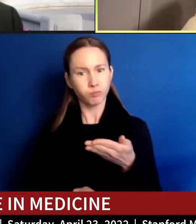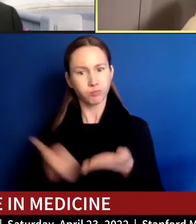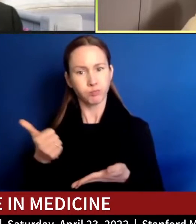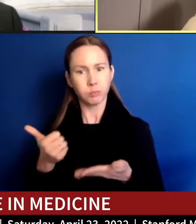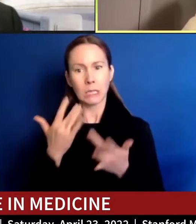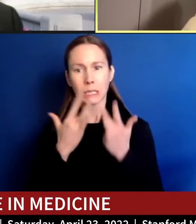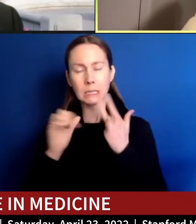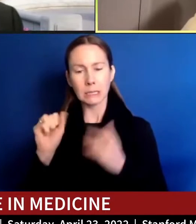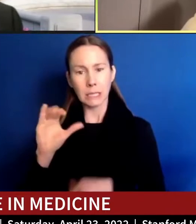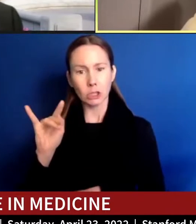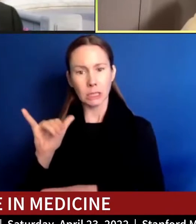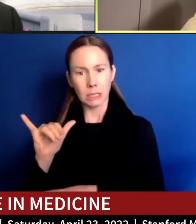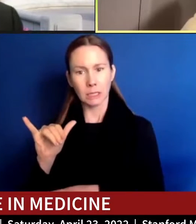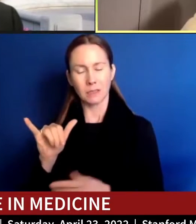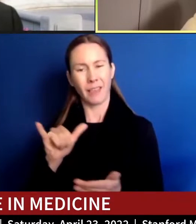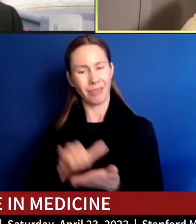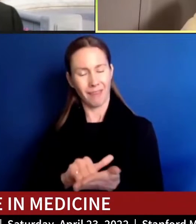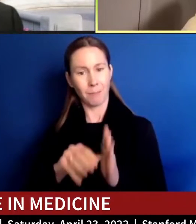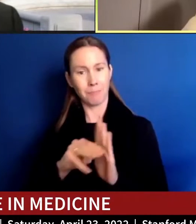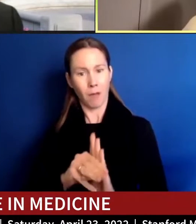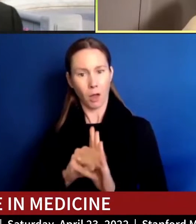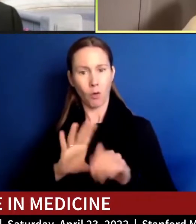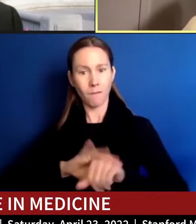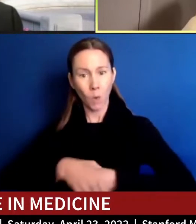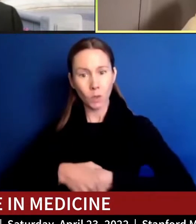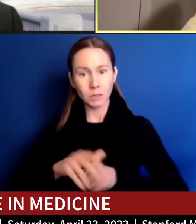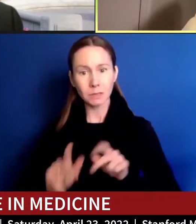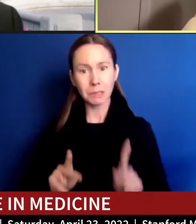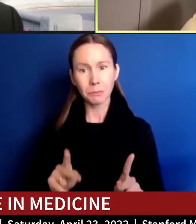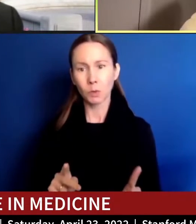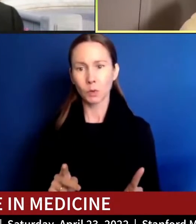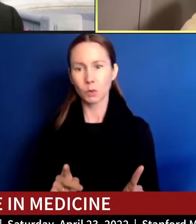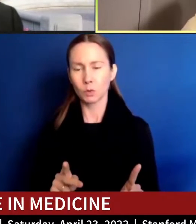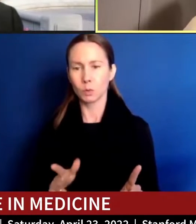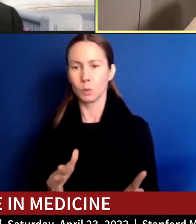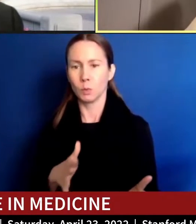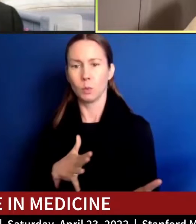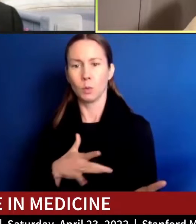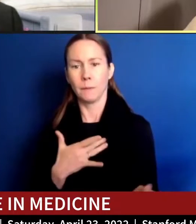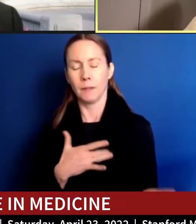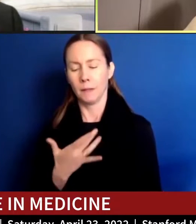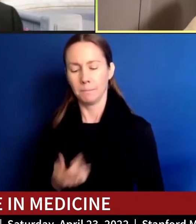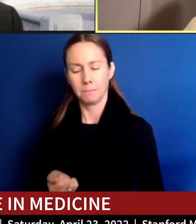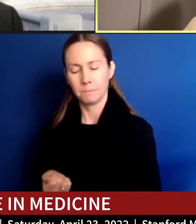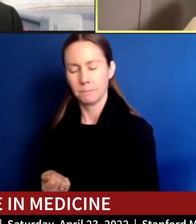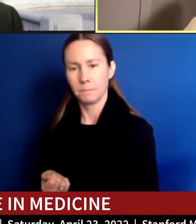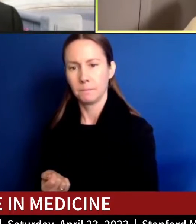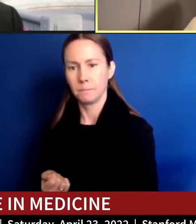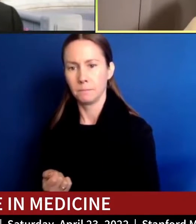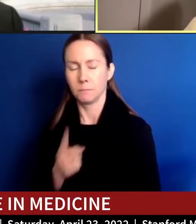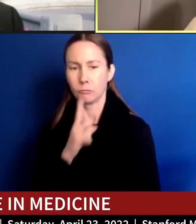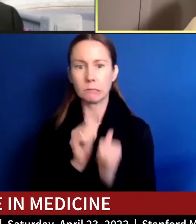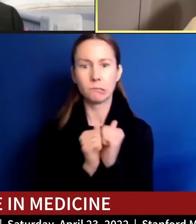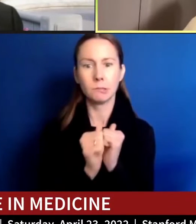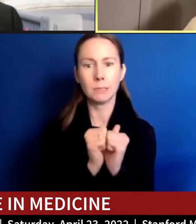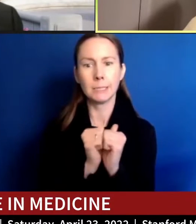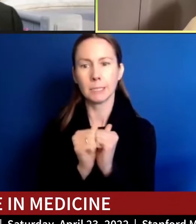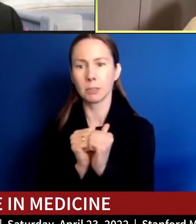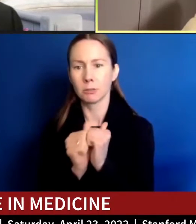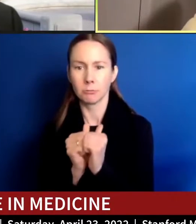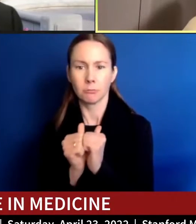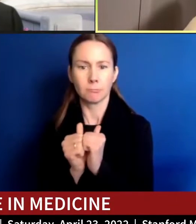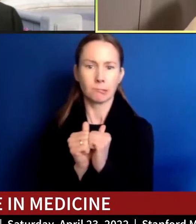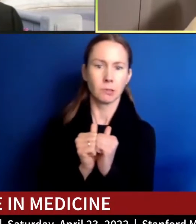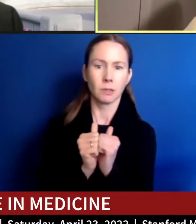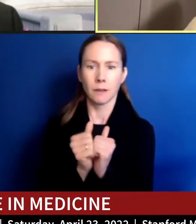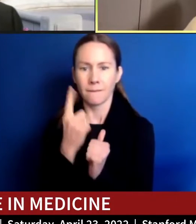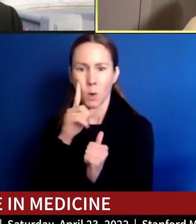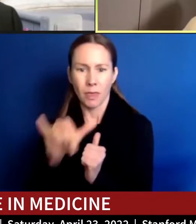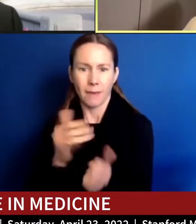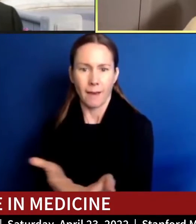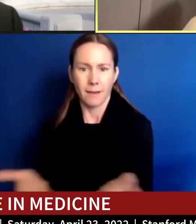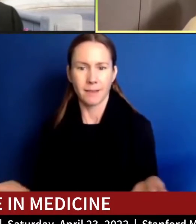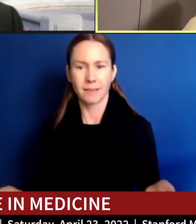model forces people into this, you know, this rat race. It pits groups against each other.